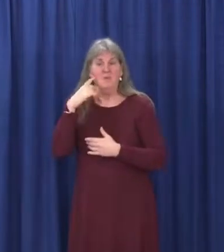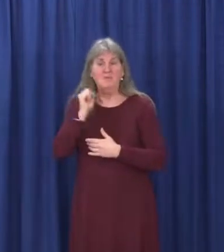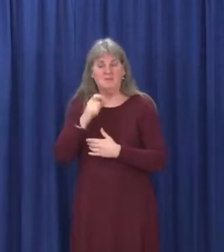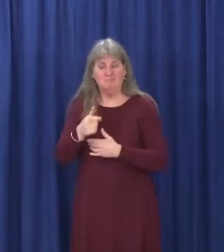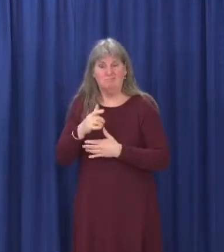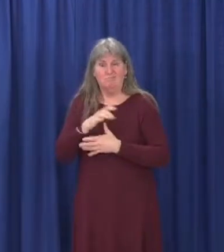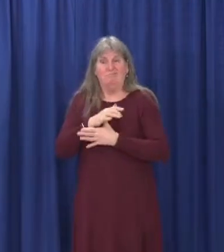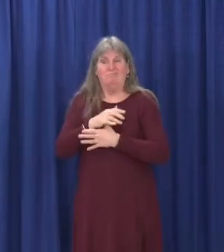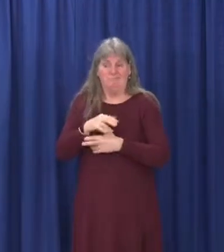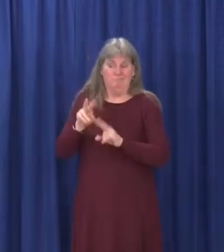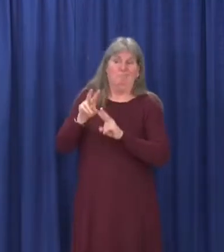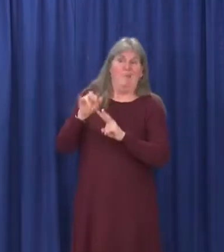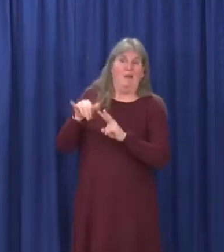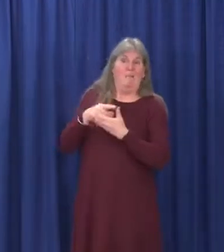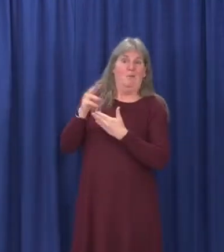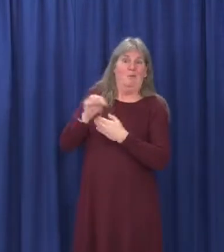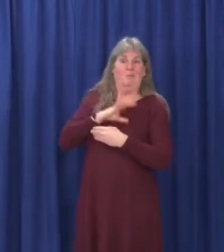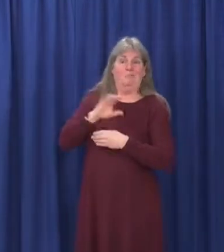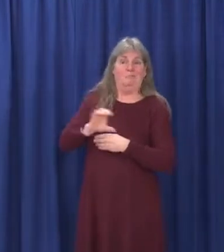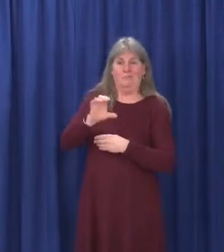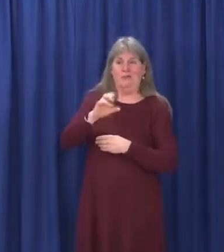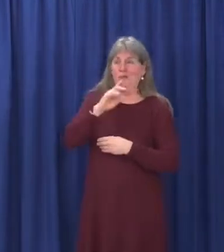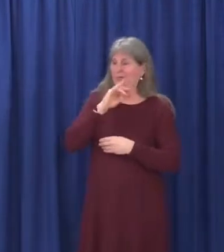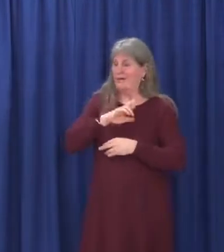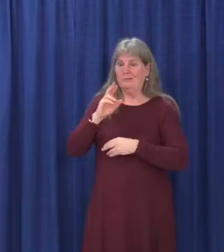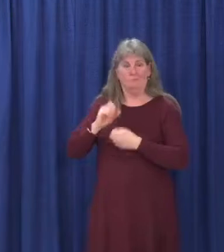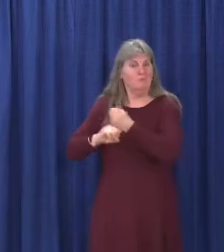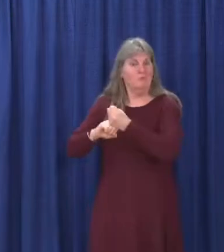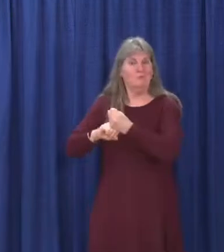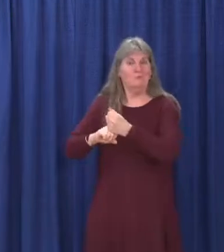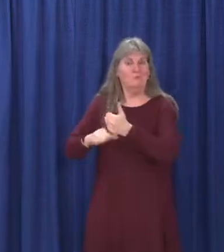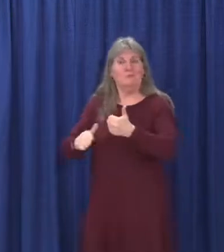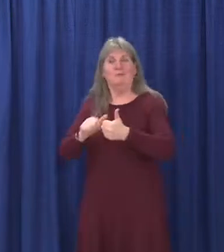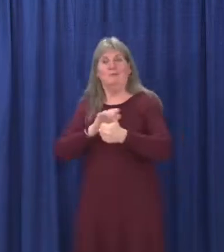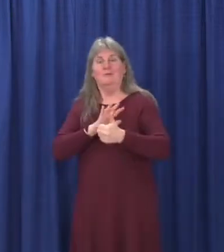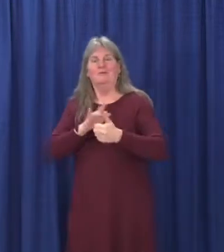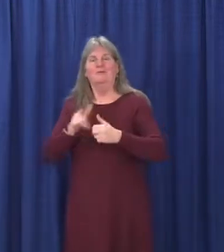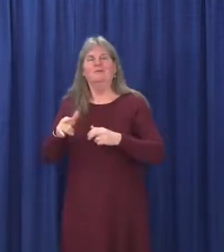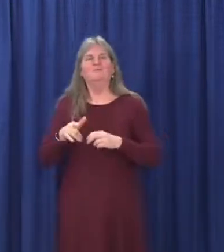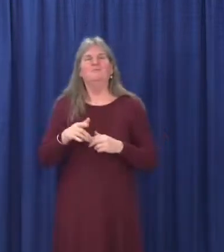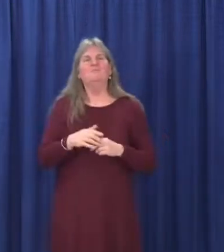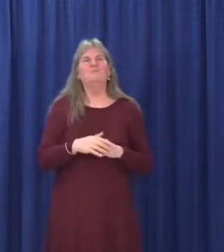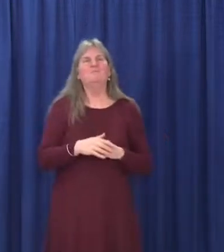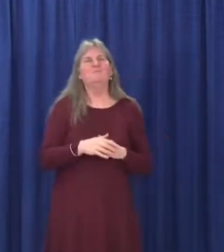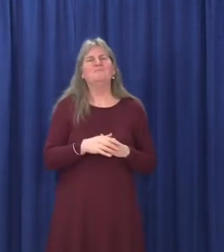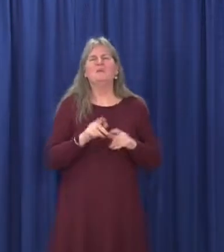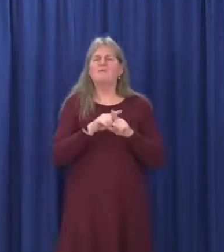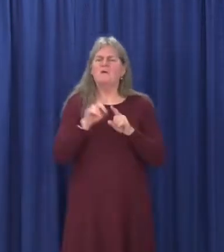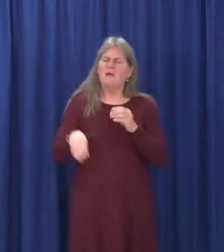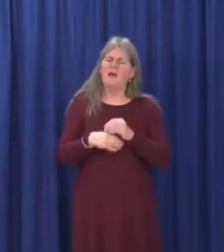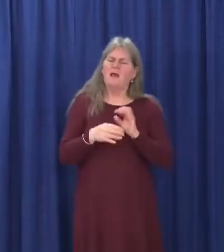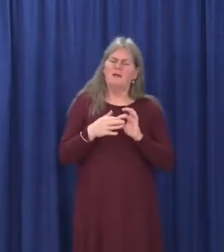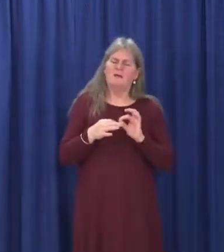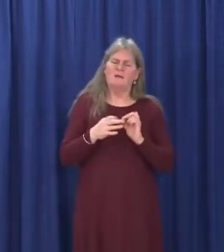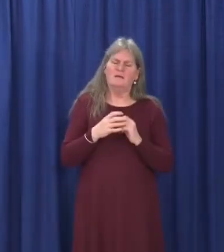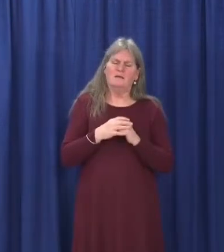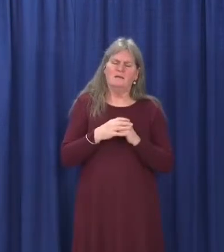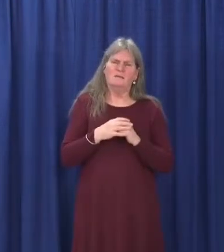stepping up here for folks. The other thing I would just add, as well Haley, is if-- if-- you know,